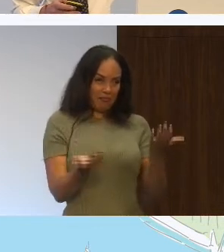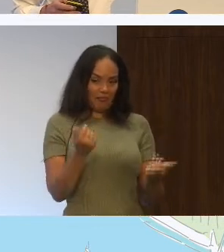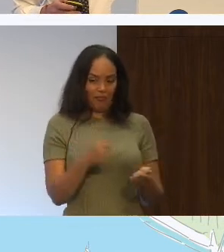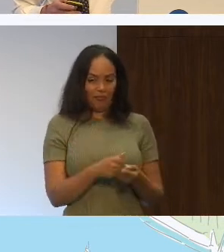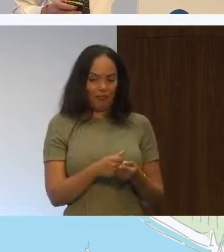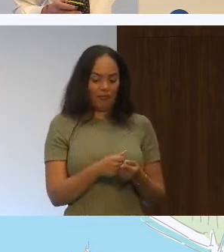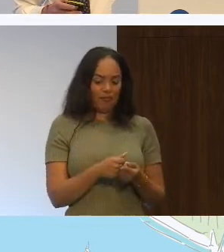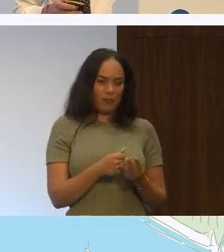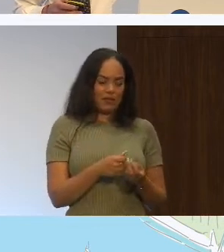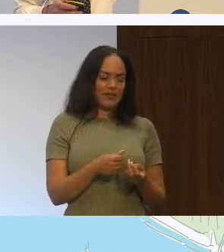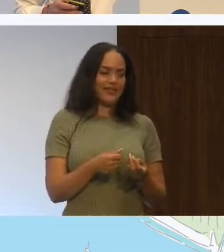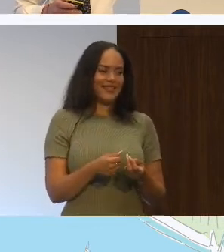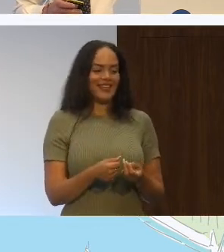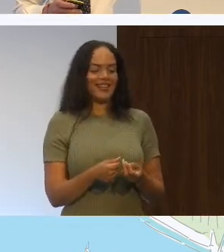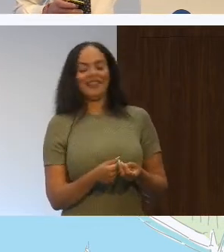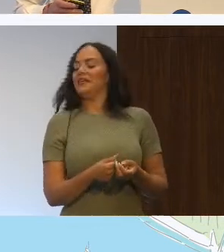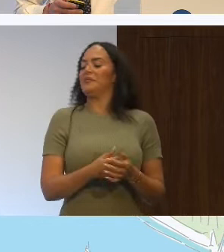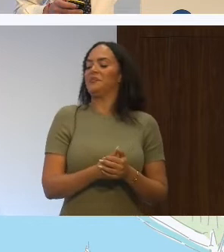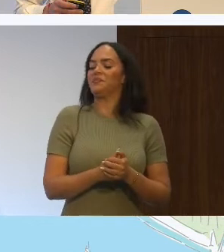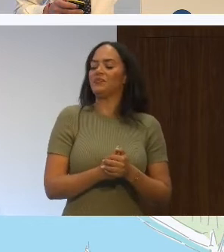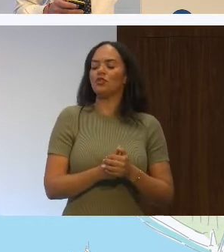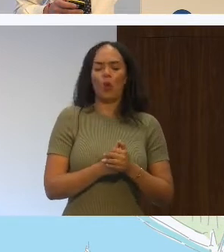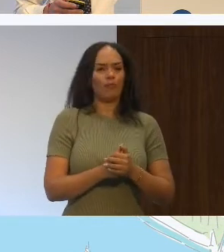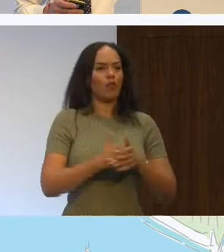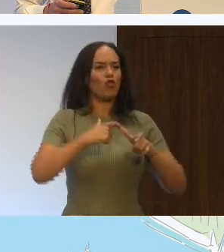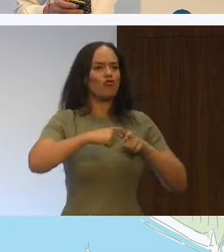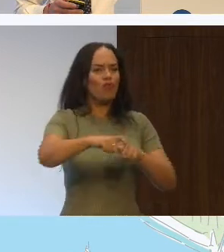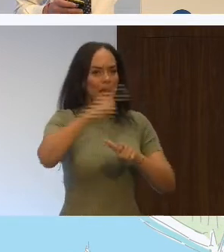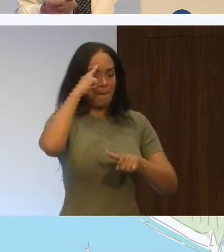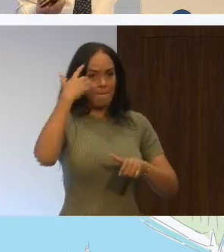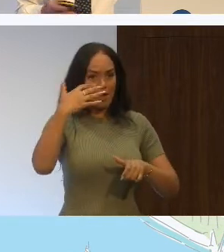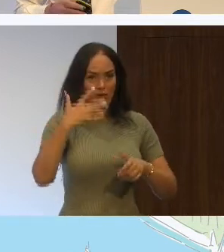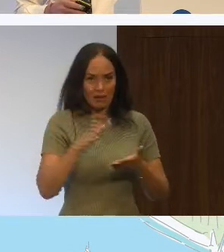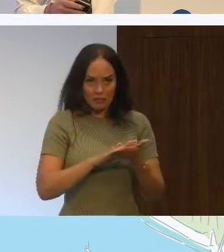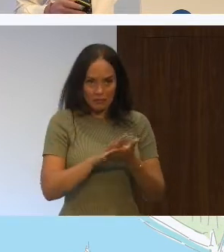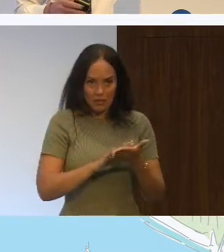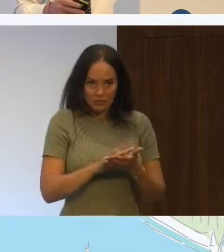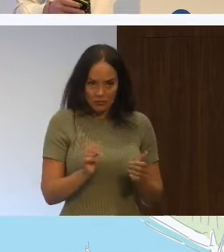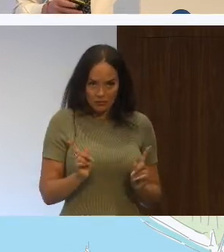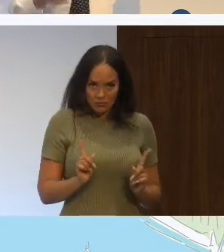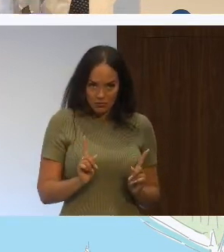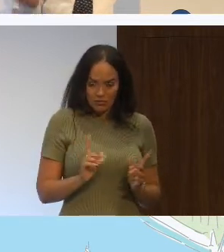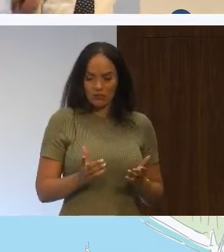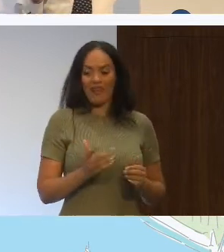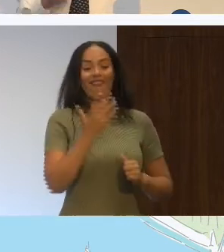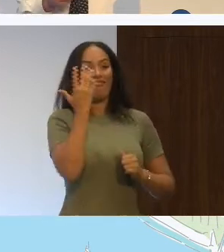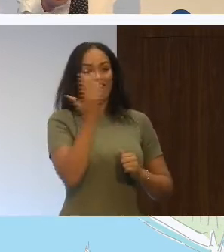This is when you have more than 15 days of headache per month, of which at least four are migraines. So basically half your life is headache.